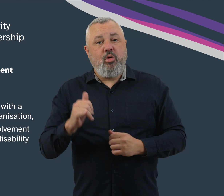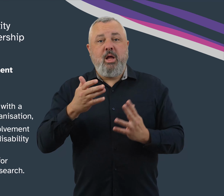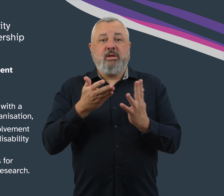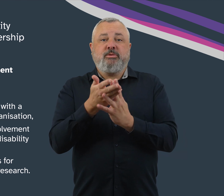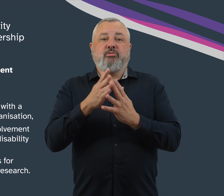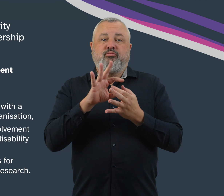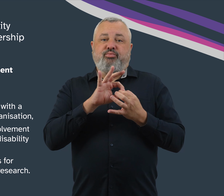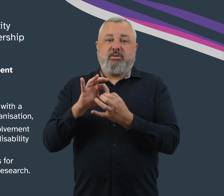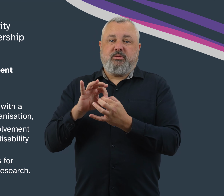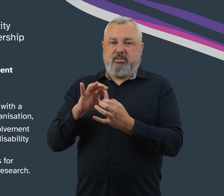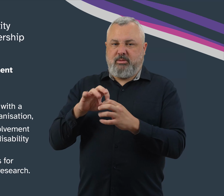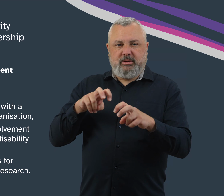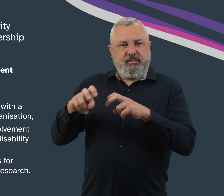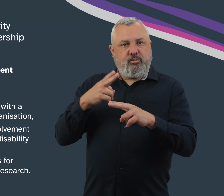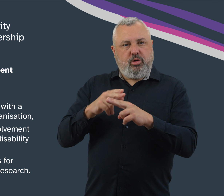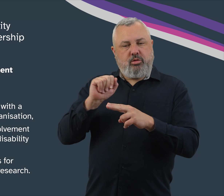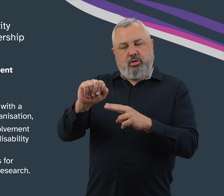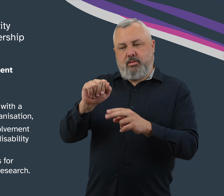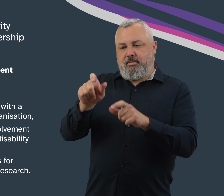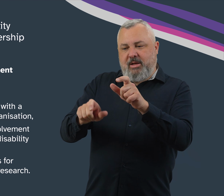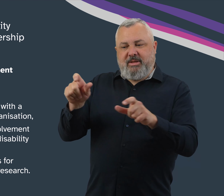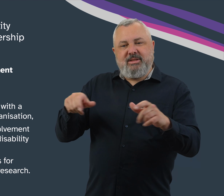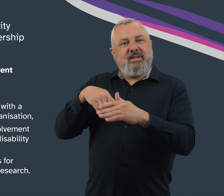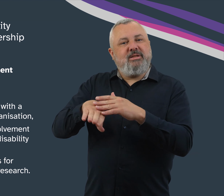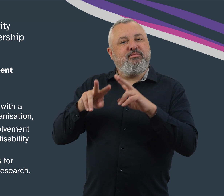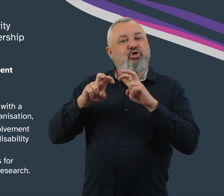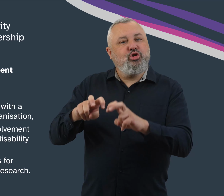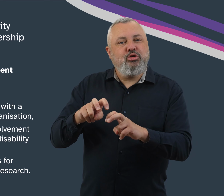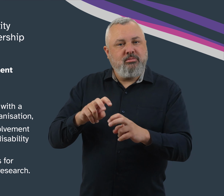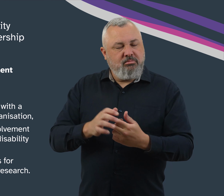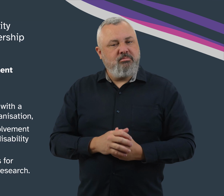accessibility-related activities for participants involved in your research.